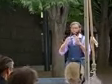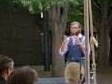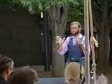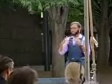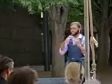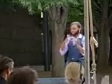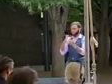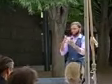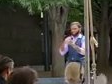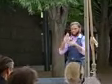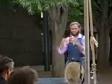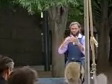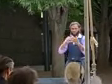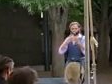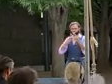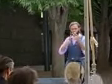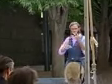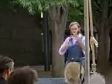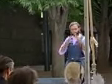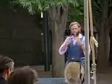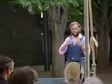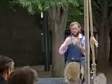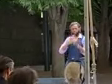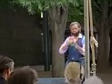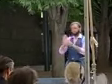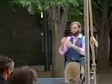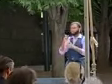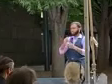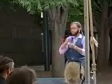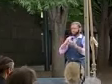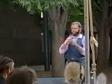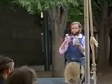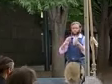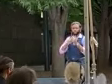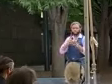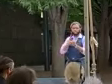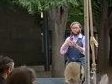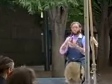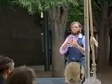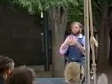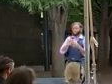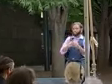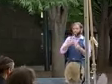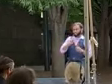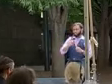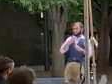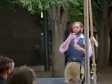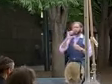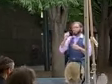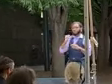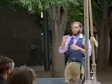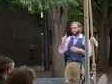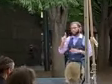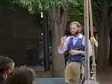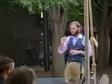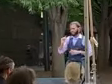all those were able to be addressed with respect to disability access because of the Act.